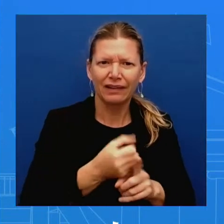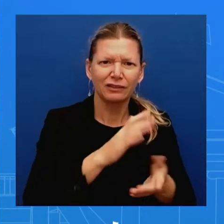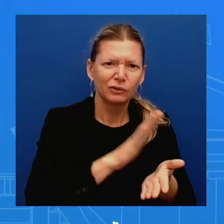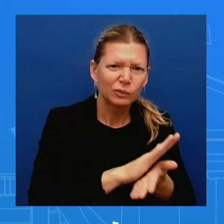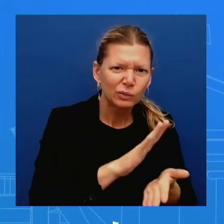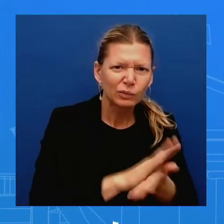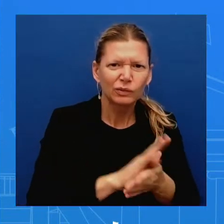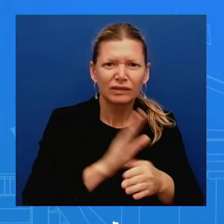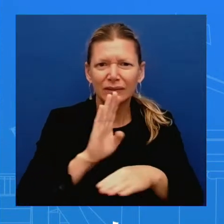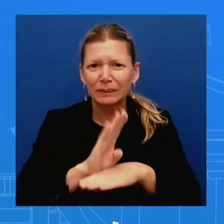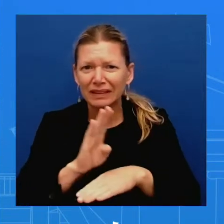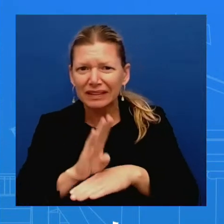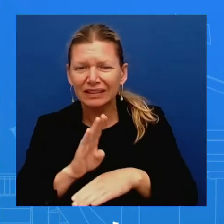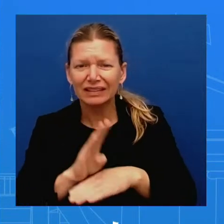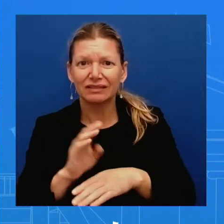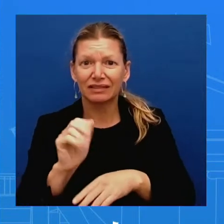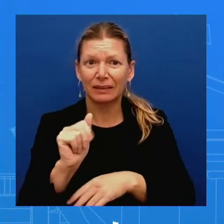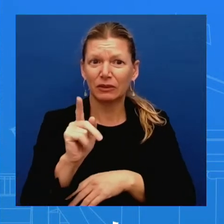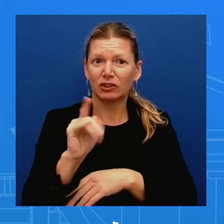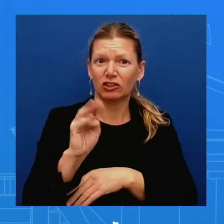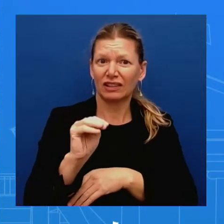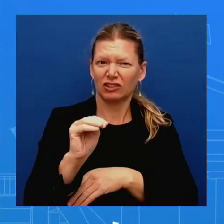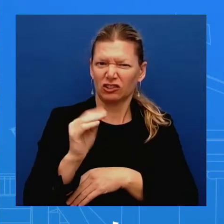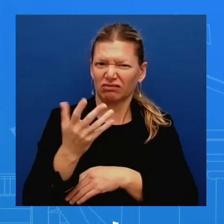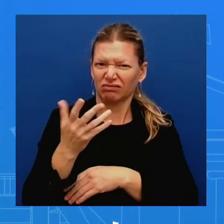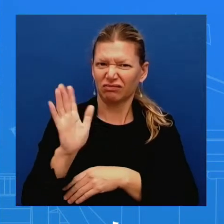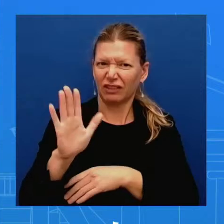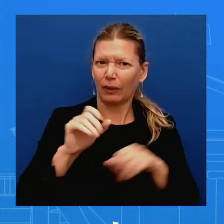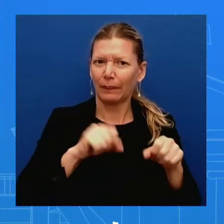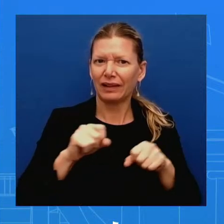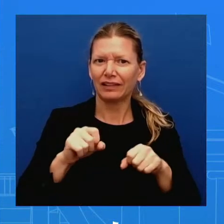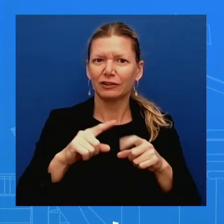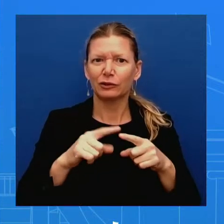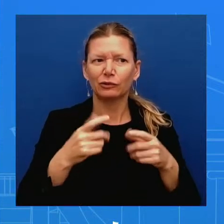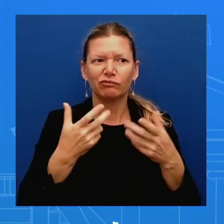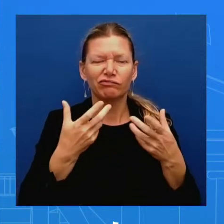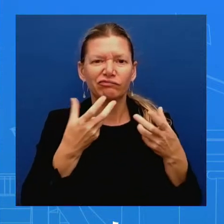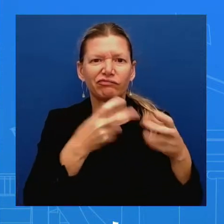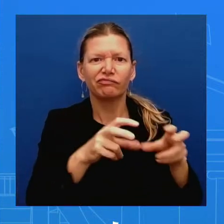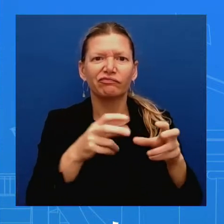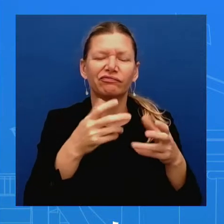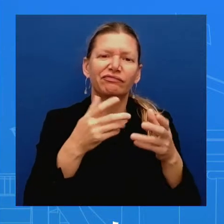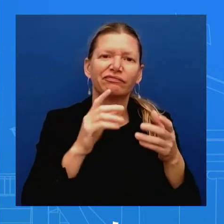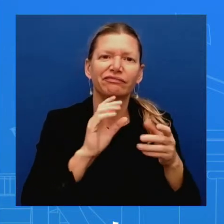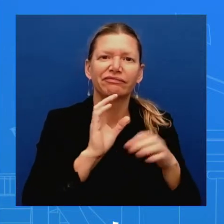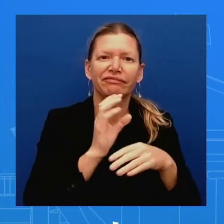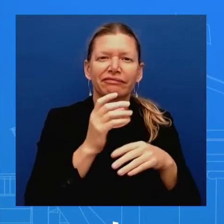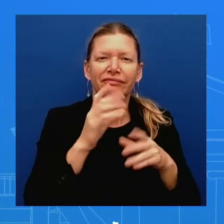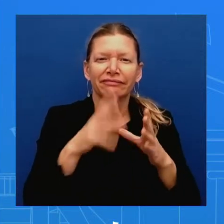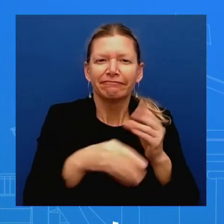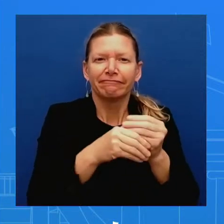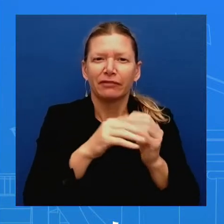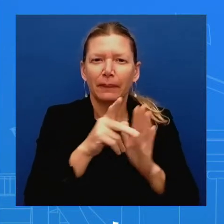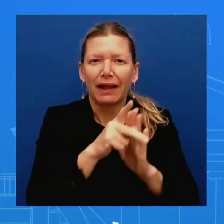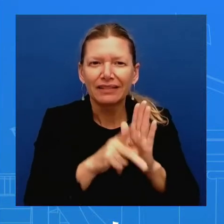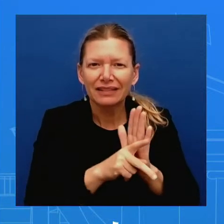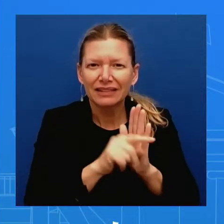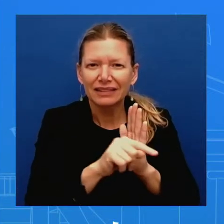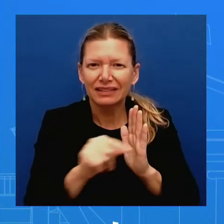in enough on this issue? And how much can we expect him to speak to that in tomorrow's speech? Mr. Benjamin: Sure. Well, he has one speech tomorrow at the -- at the NAACP.